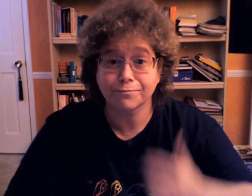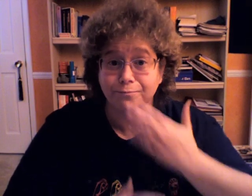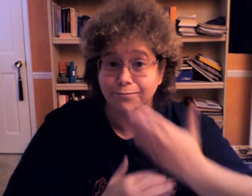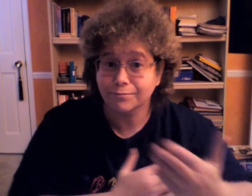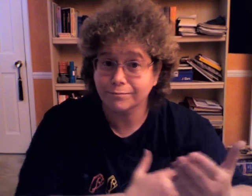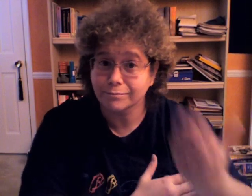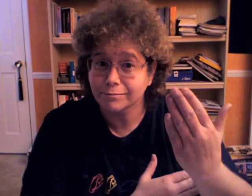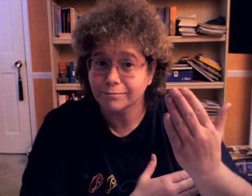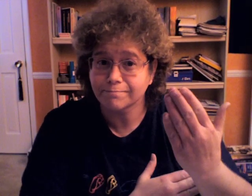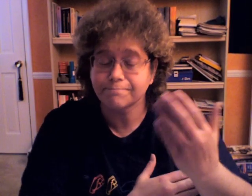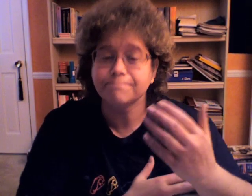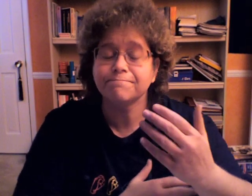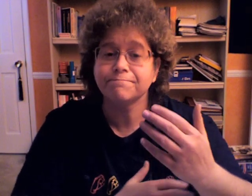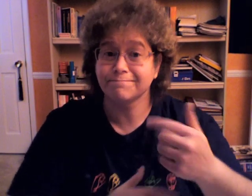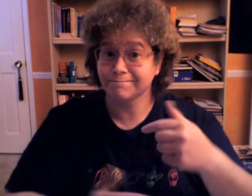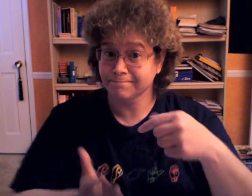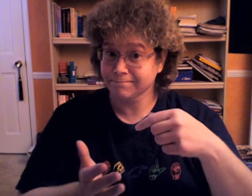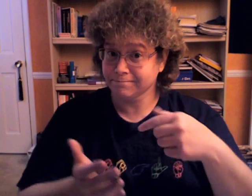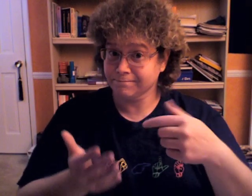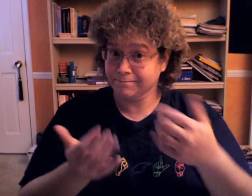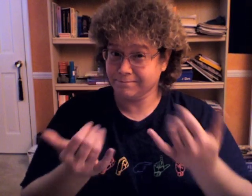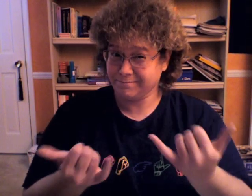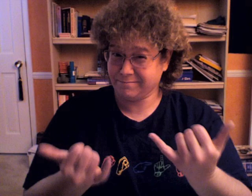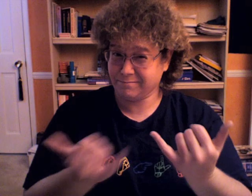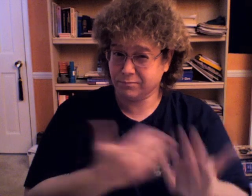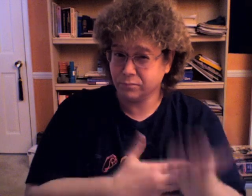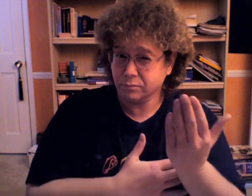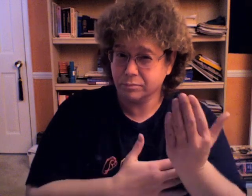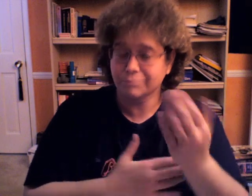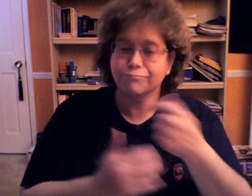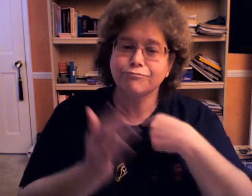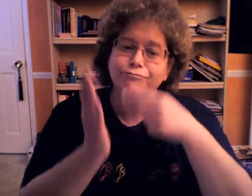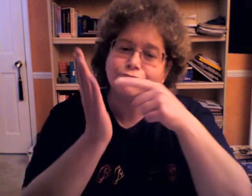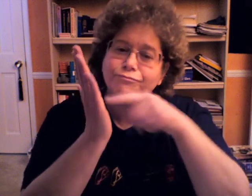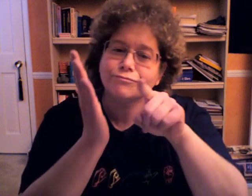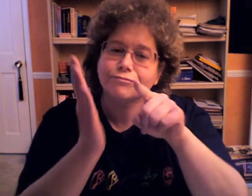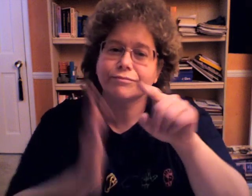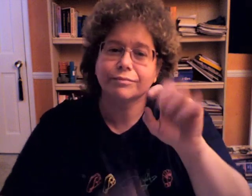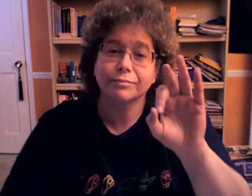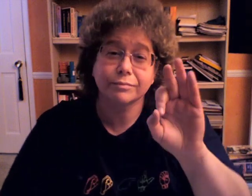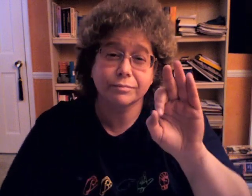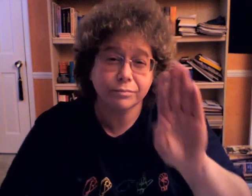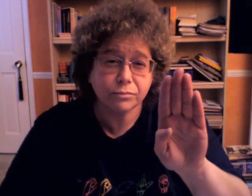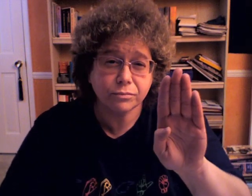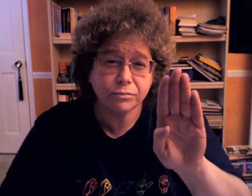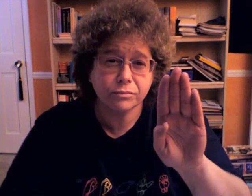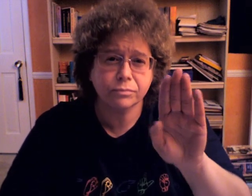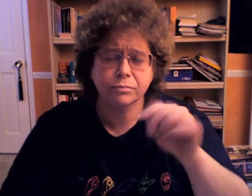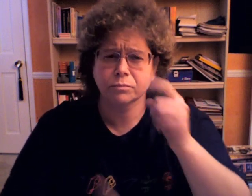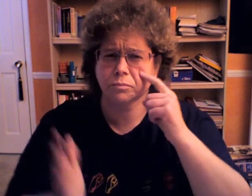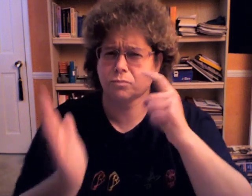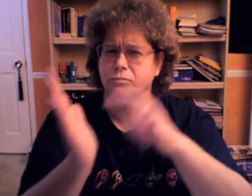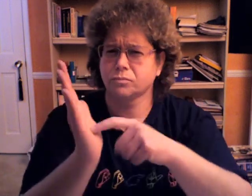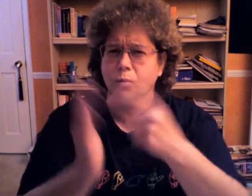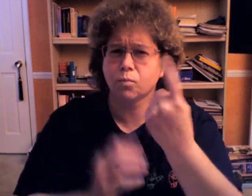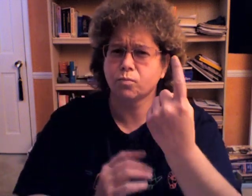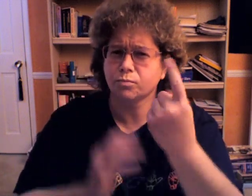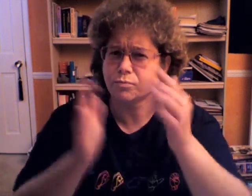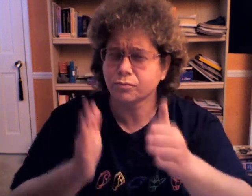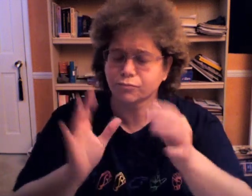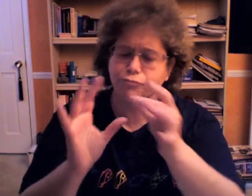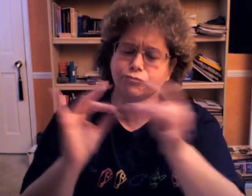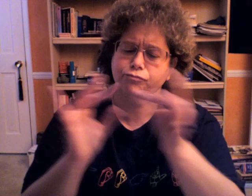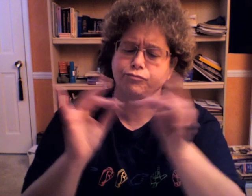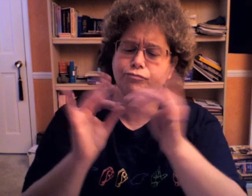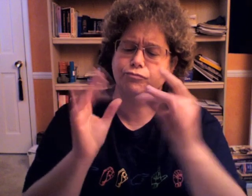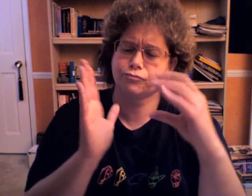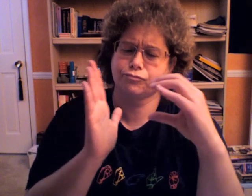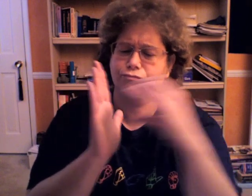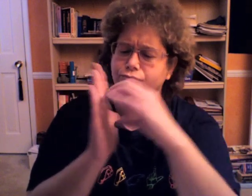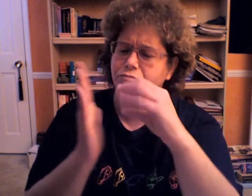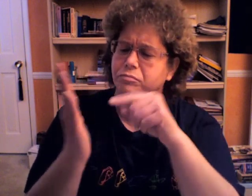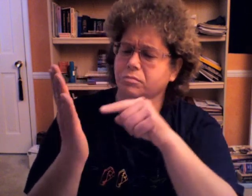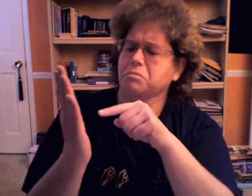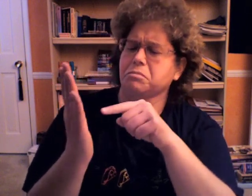Good morning. This morning, I checked Facebook and saw that a person posted a lengthy status that included a link.